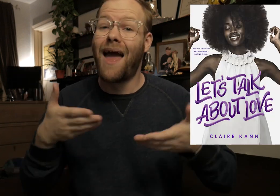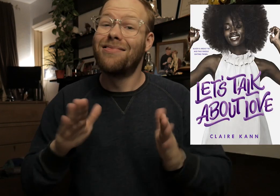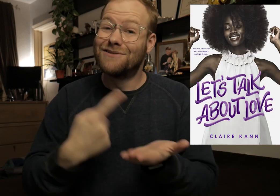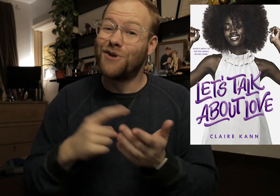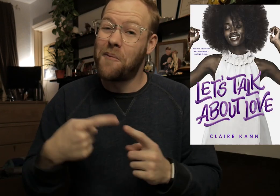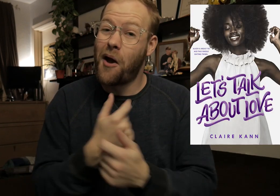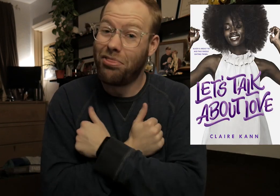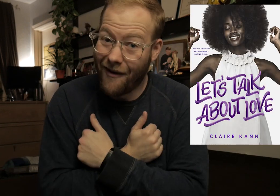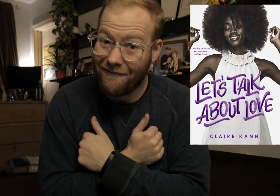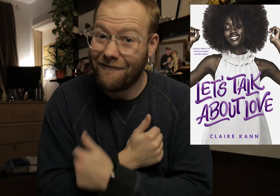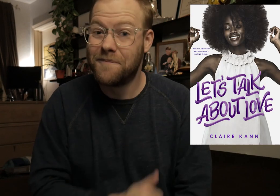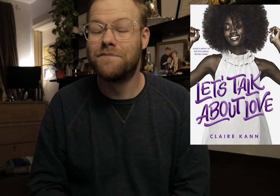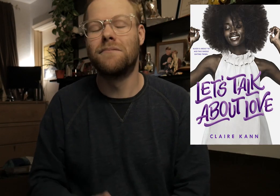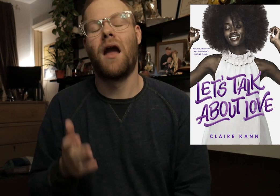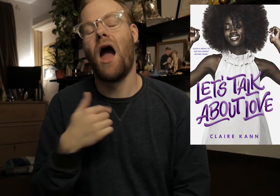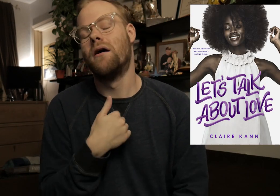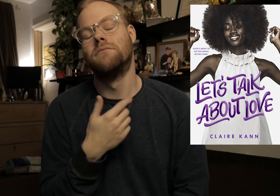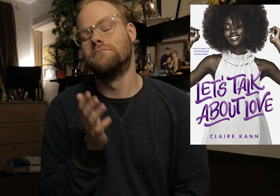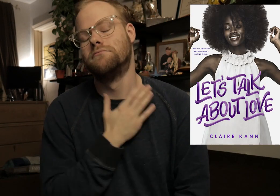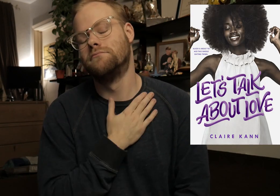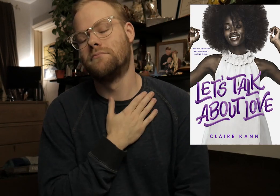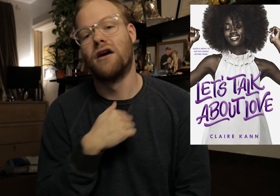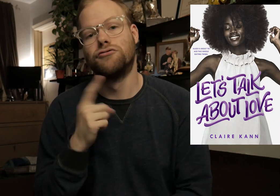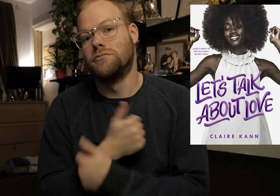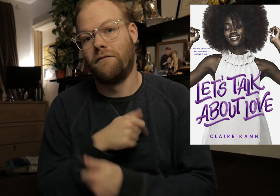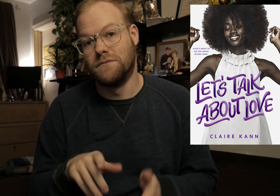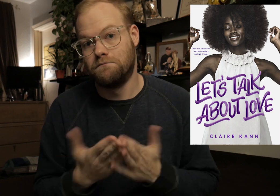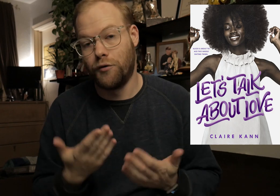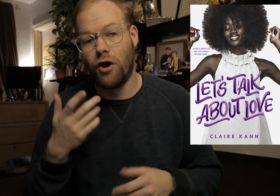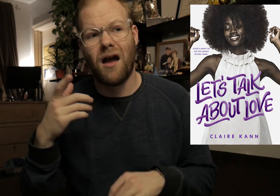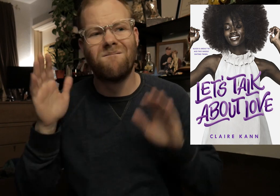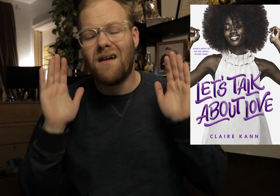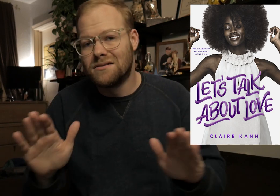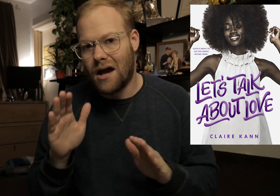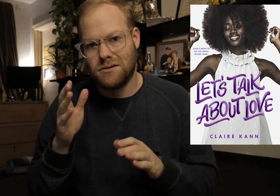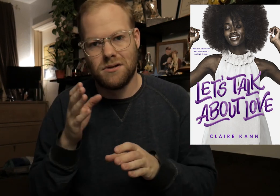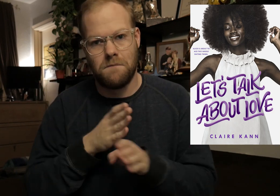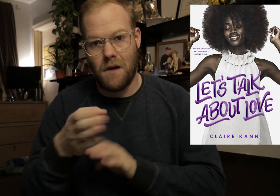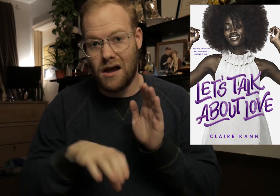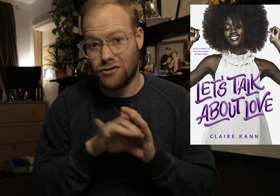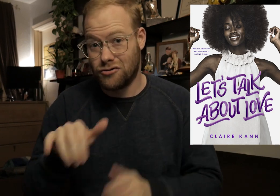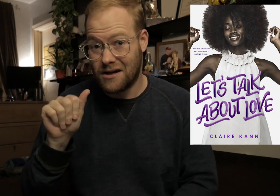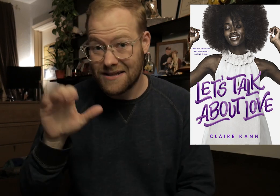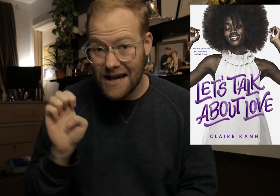Let's Talk About Love. I just love this book. A fantastic main character that's ace.